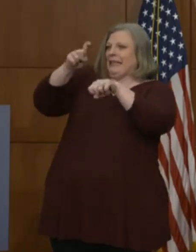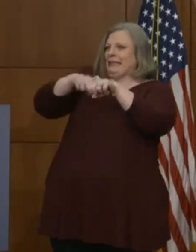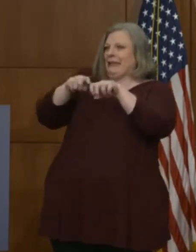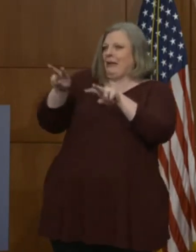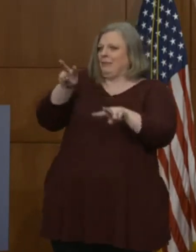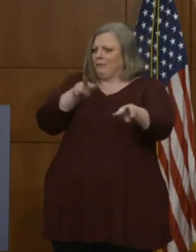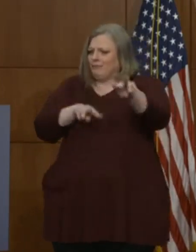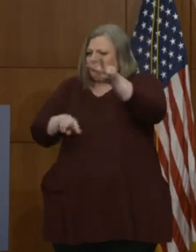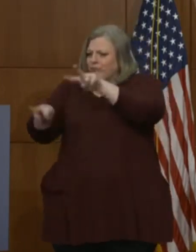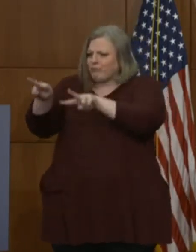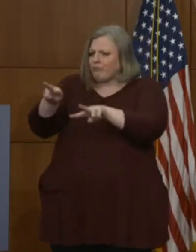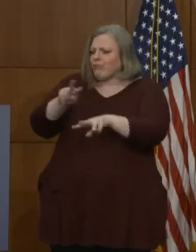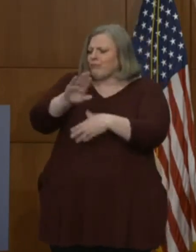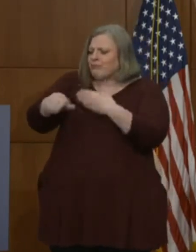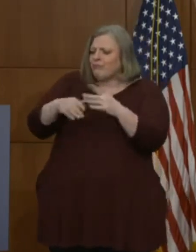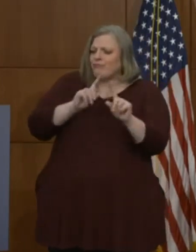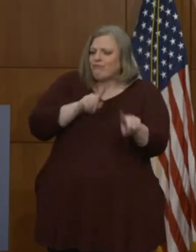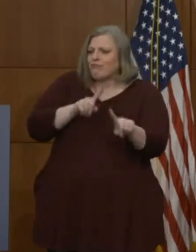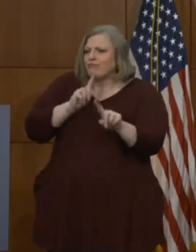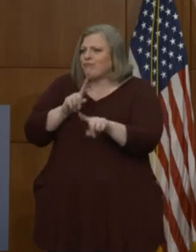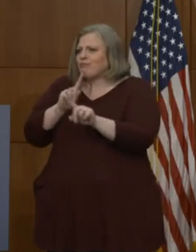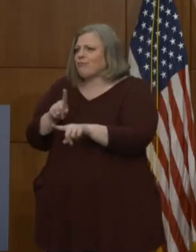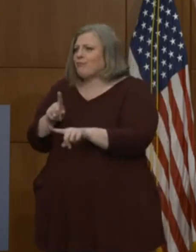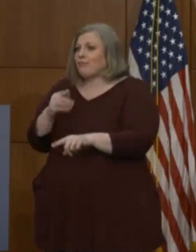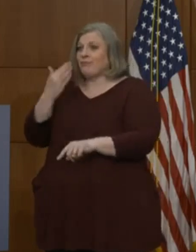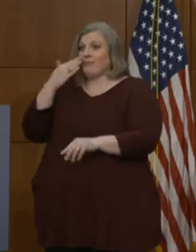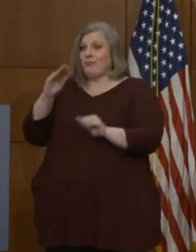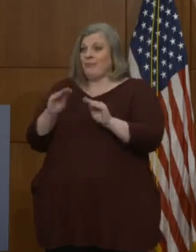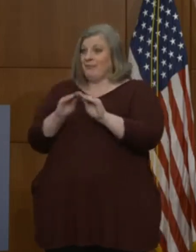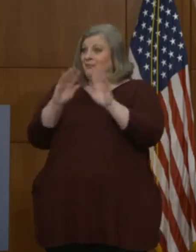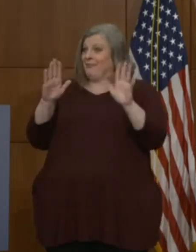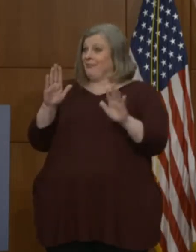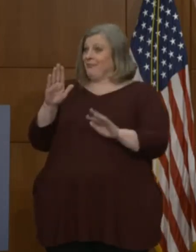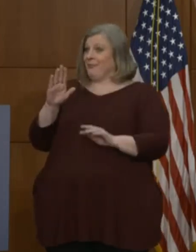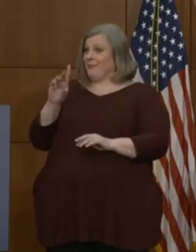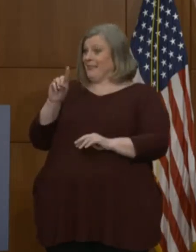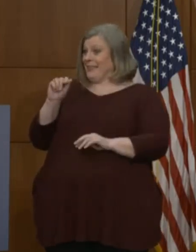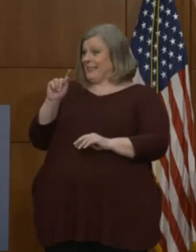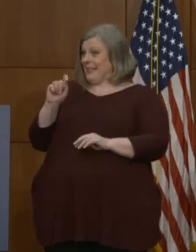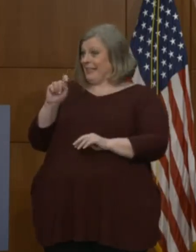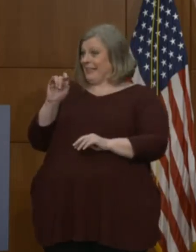TAKES TO GO THROUGH ALL THOSE WERE. I DO HAVE CLEAR THAT IT WERE. I DO HAVE CLEAR THAT IT AS TO ONE THAT WOULD SHOW UP ON AS TO ONE THAT WOULD SHOW UP ON OUR DASHBOARD IT WOULD BE